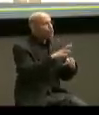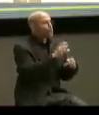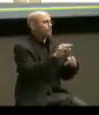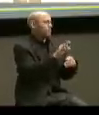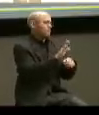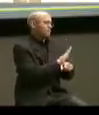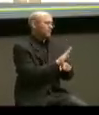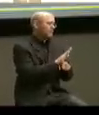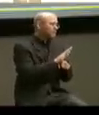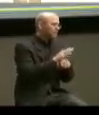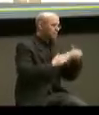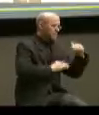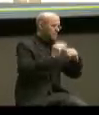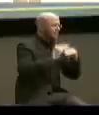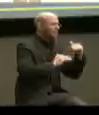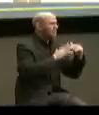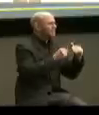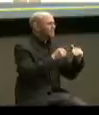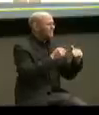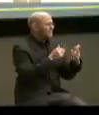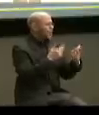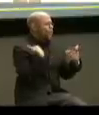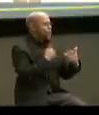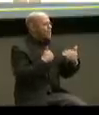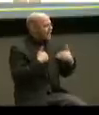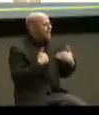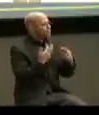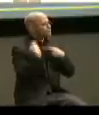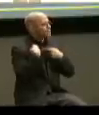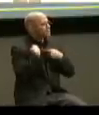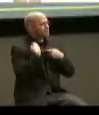AN OWNER OF BUILDINGS, AS A PURCHASER OF SERVICES, WE HAVE A